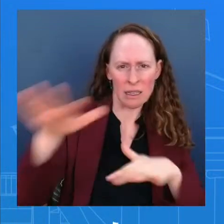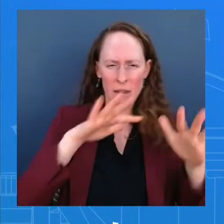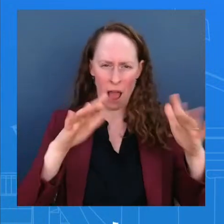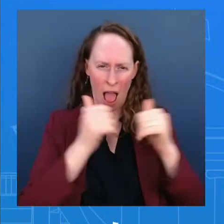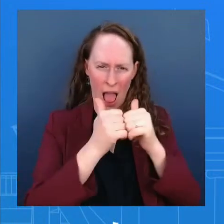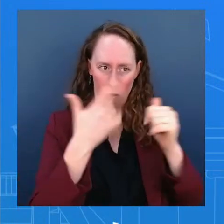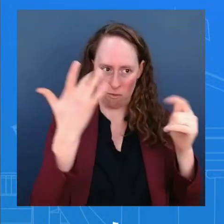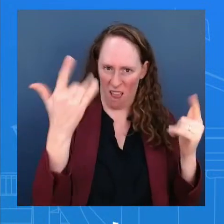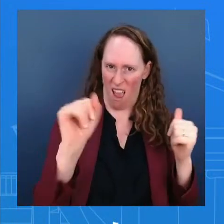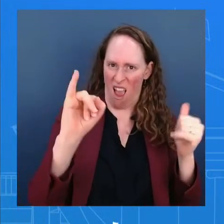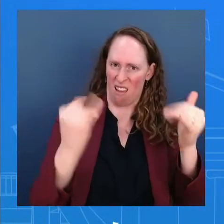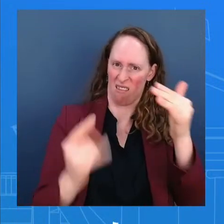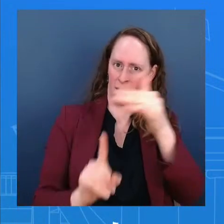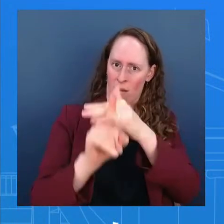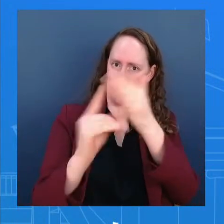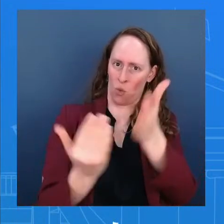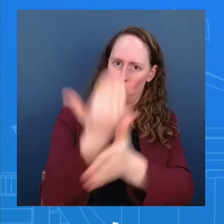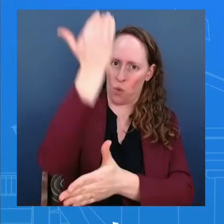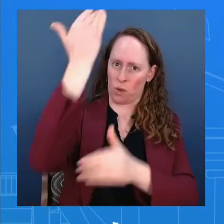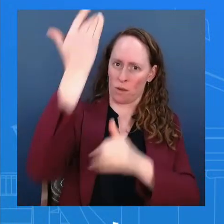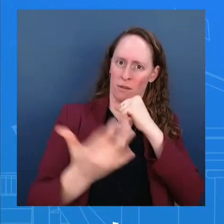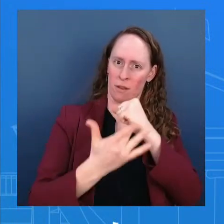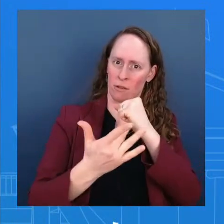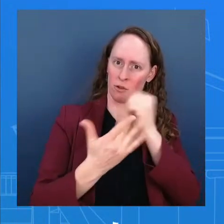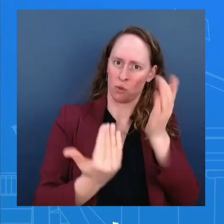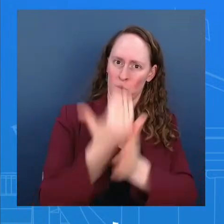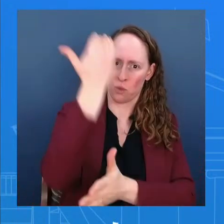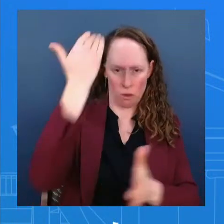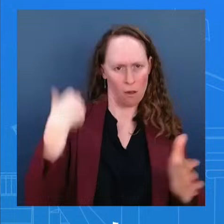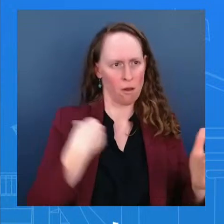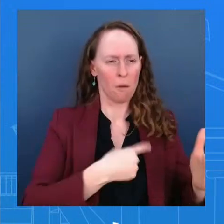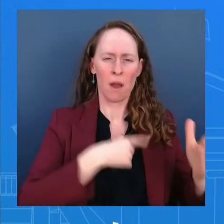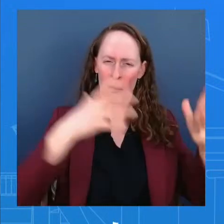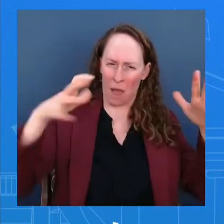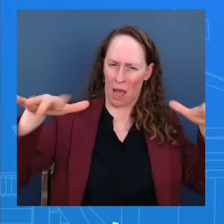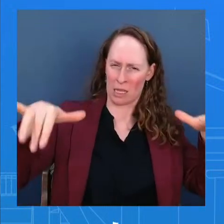and our close allies while also ensuring that the rest of the world can benefit from AI